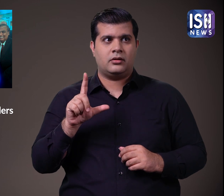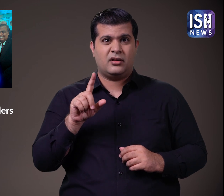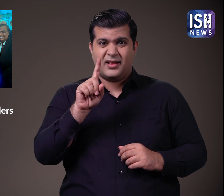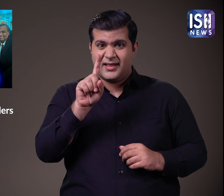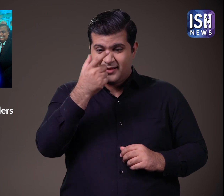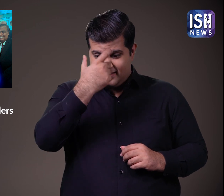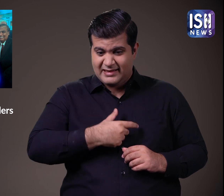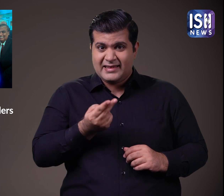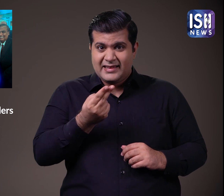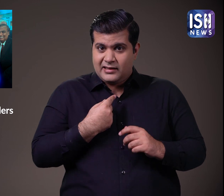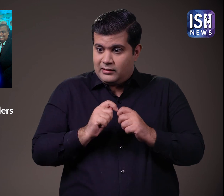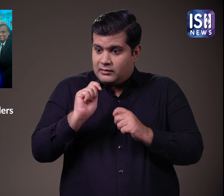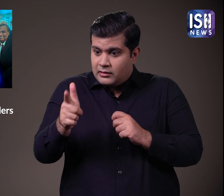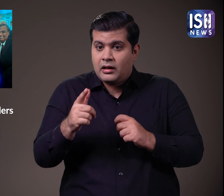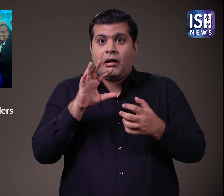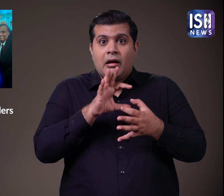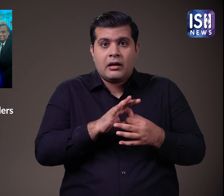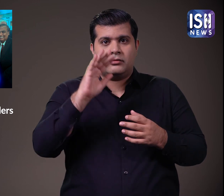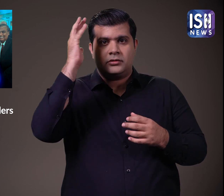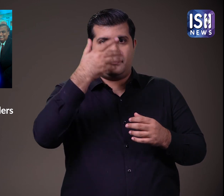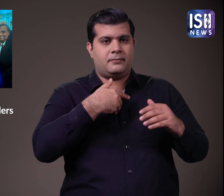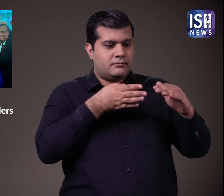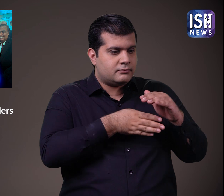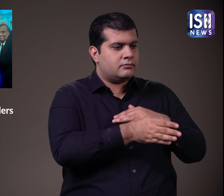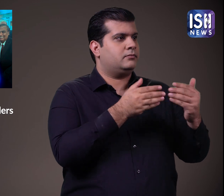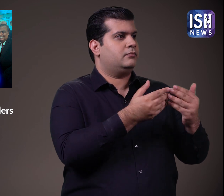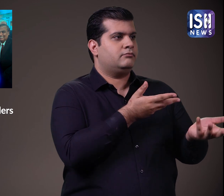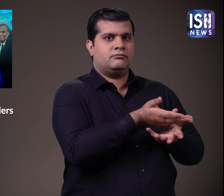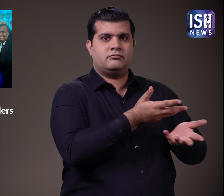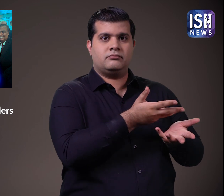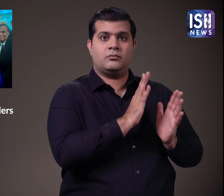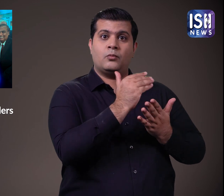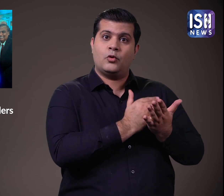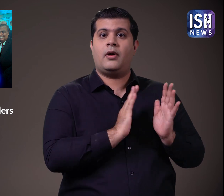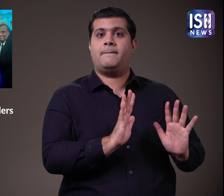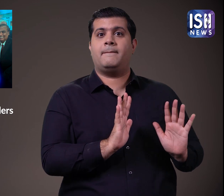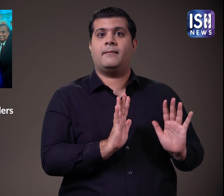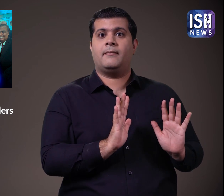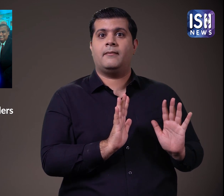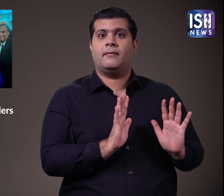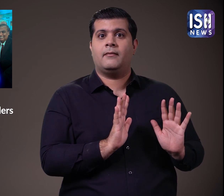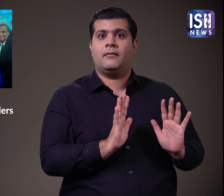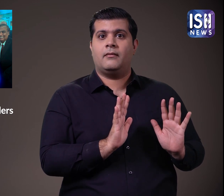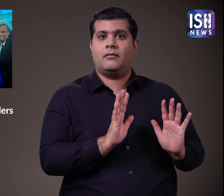Each ticket for ₹8.6 Crore to meet Trump during the event?